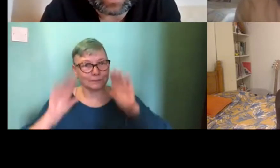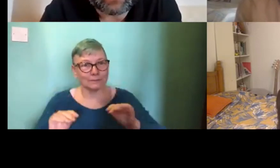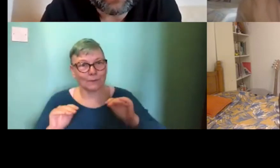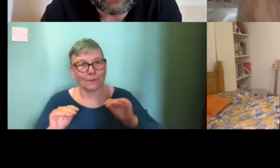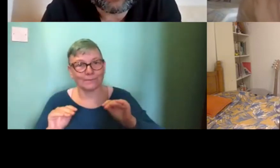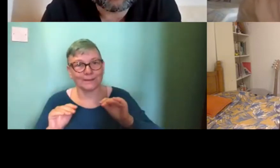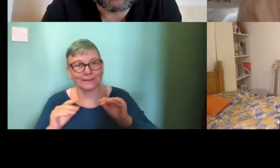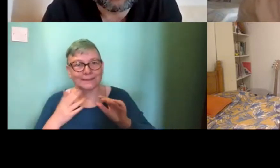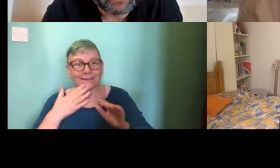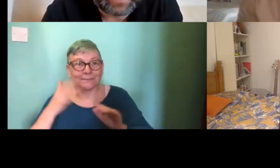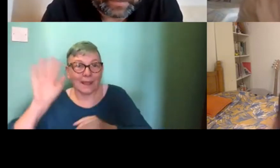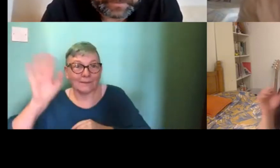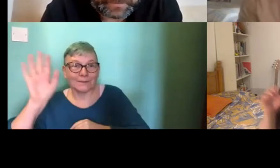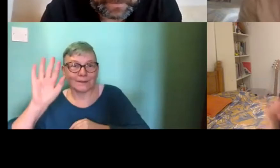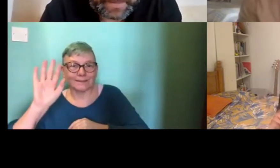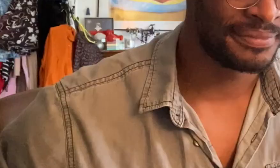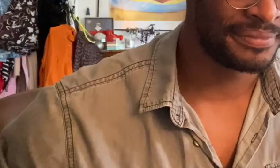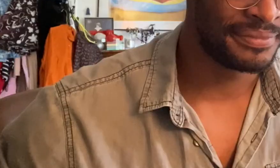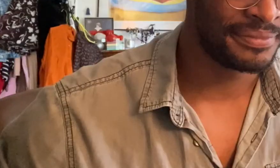Bye. GENTLE MUSIC